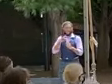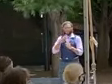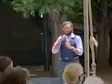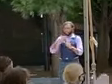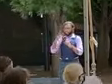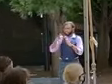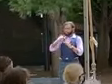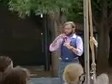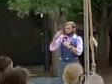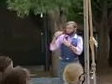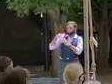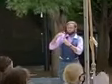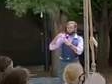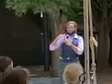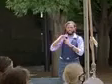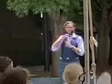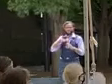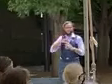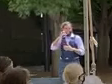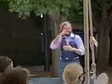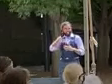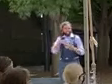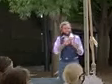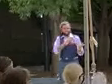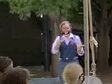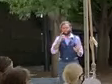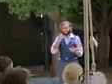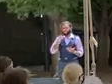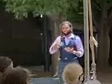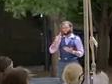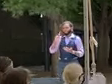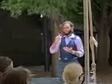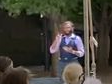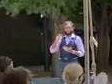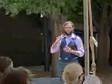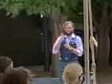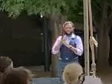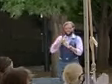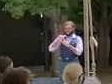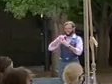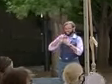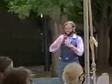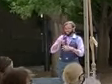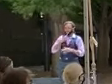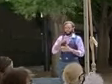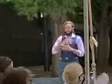Ladies and gentlemen, Peter Kovler is such an instigator, and it is my pleasure to introduce him.